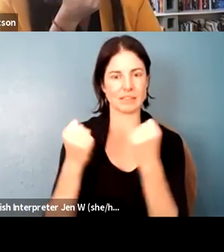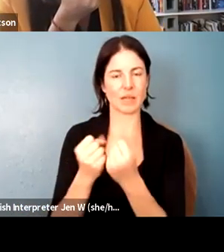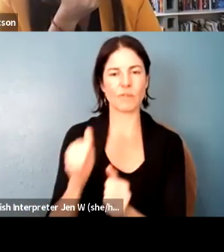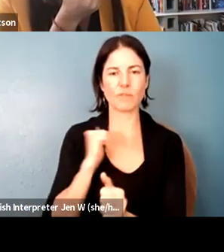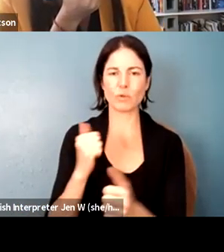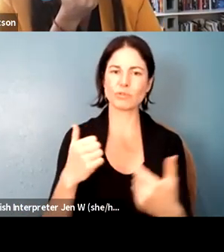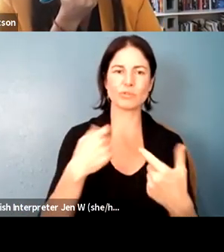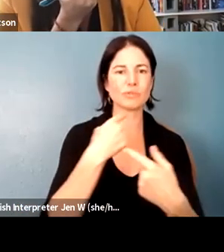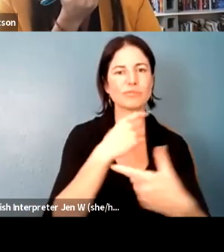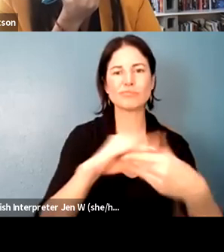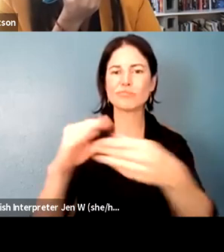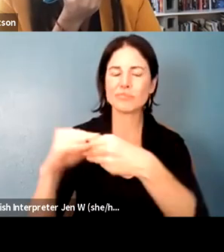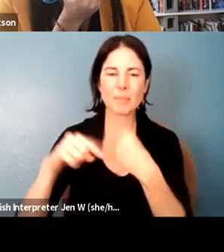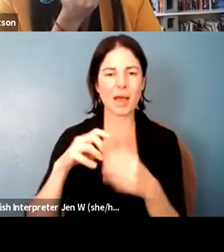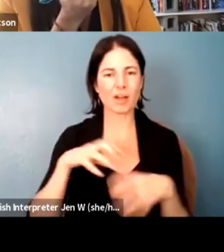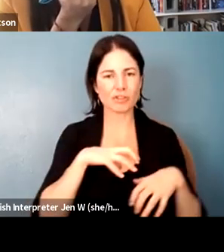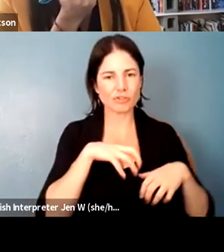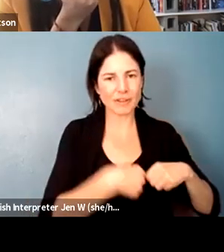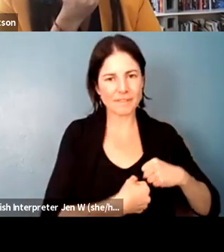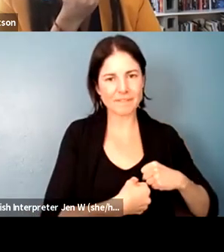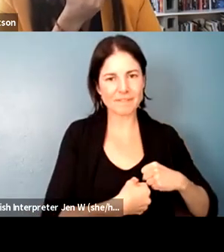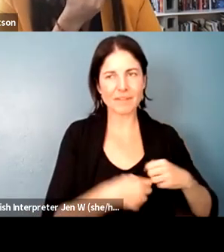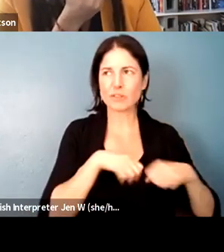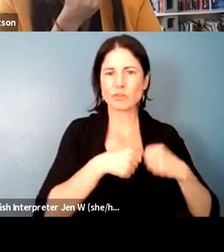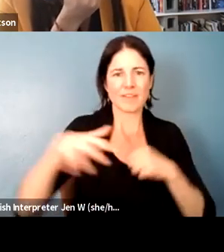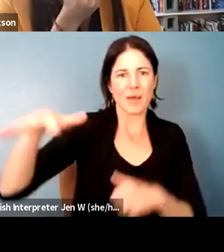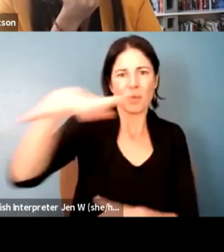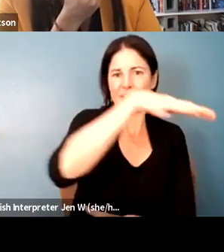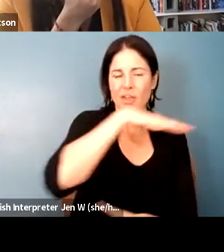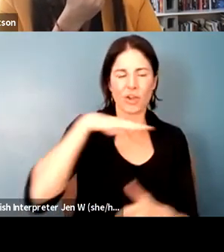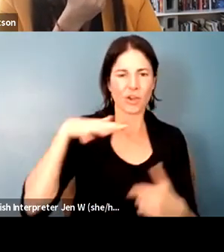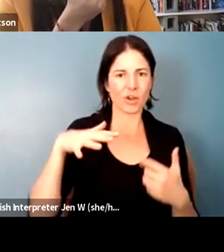bodies and in the air, I am done. Not acknowledging that